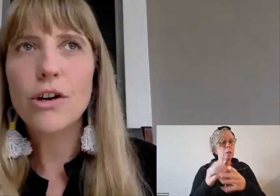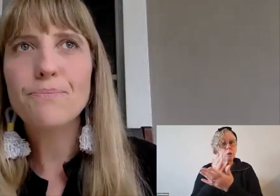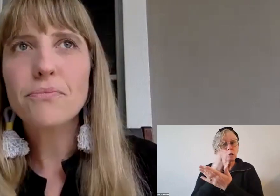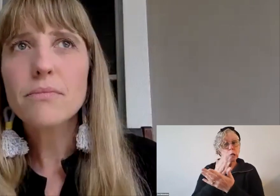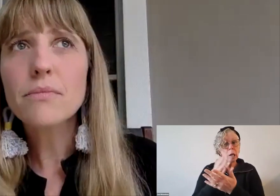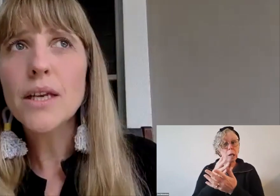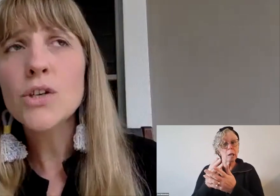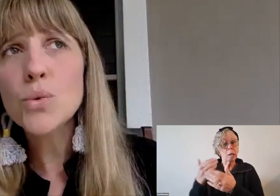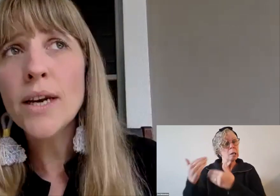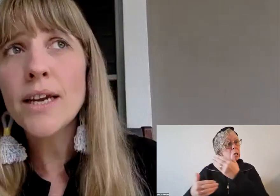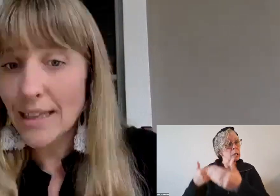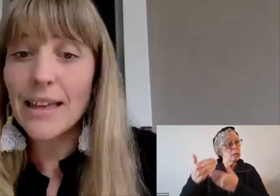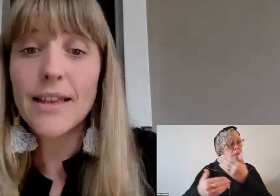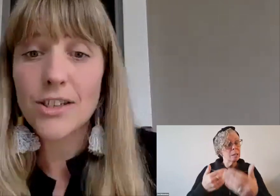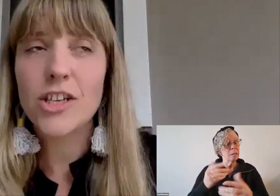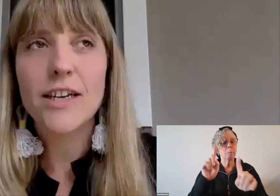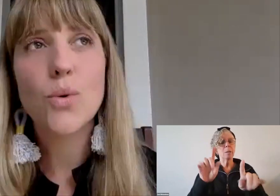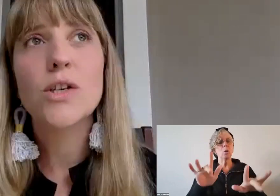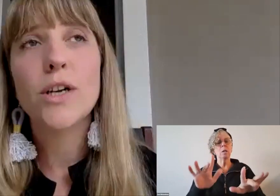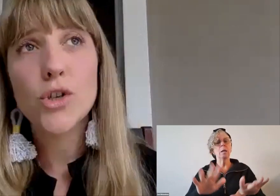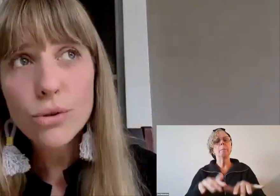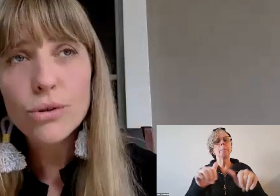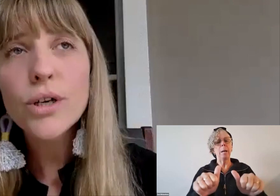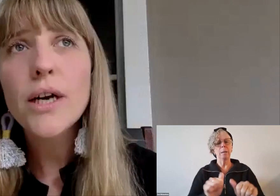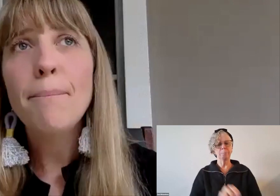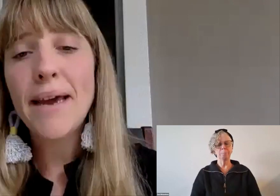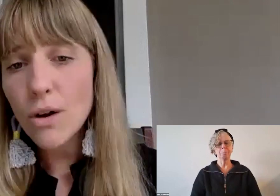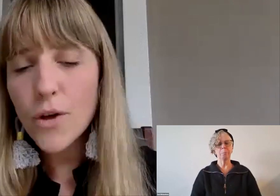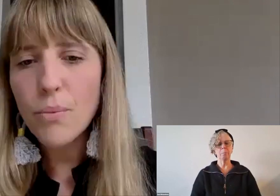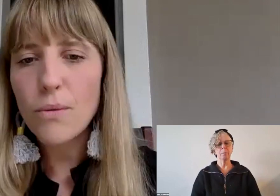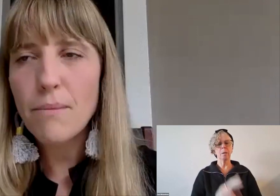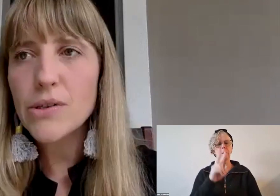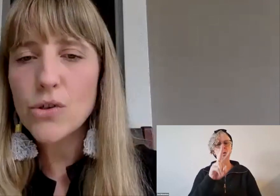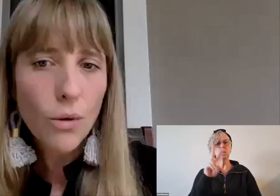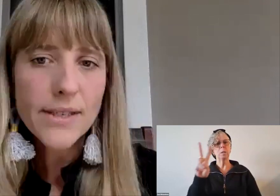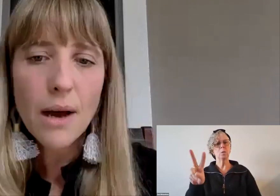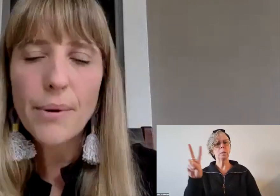So last year, in 2022, many of the board members' term was up.